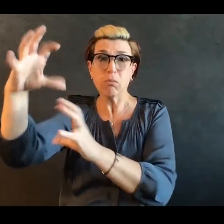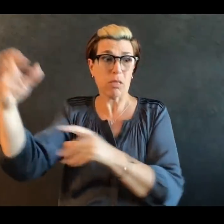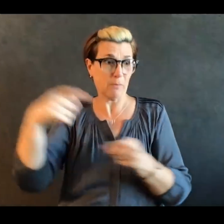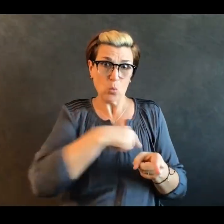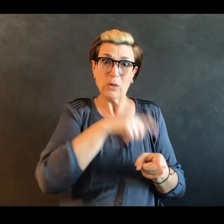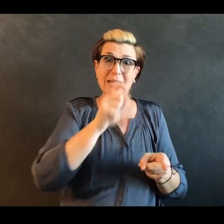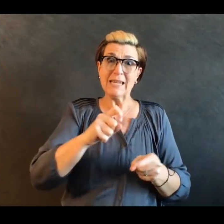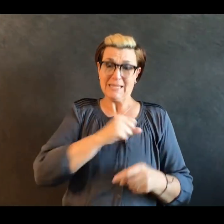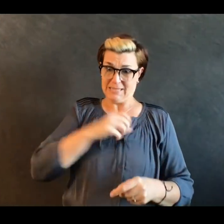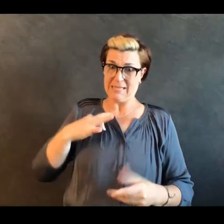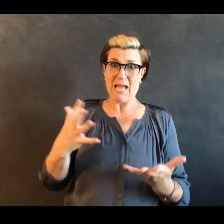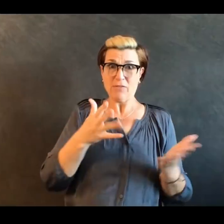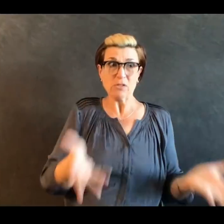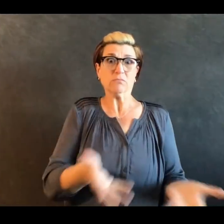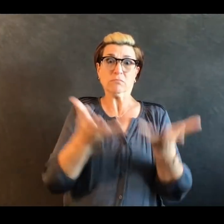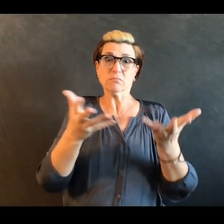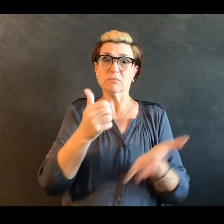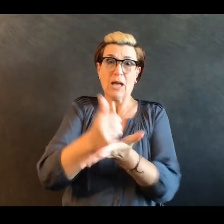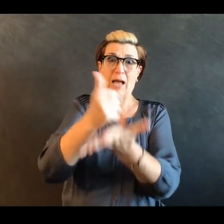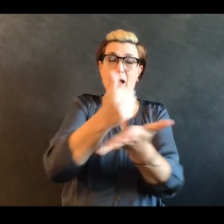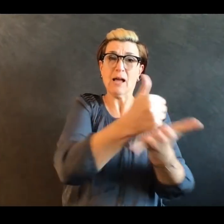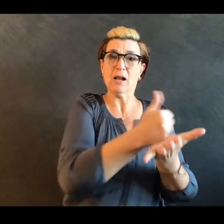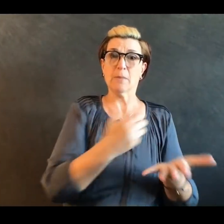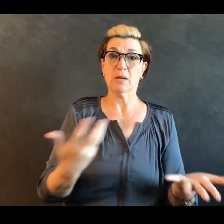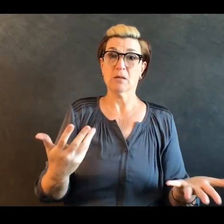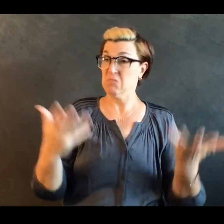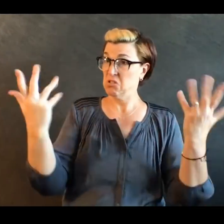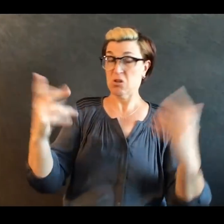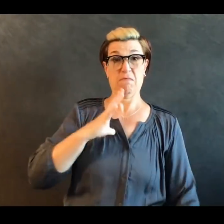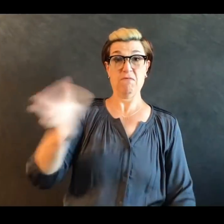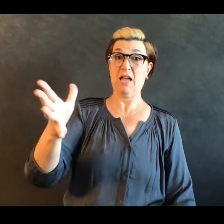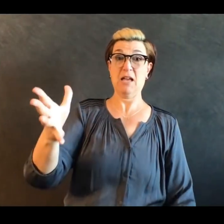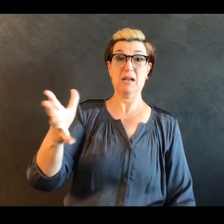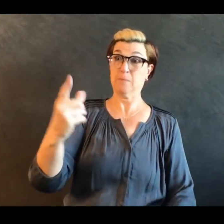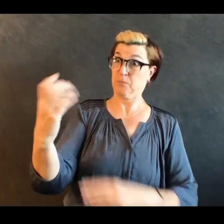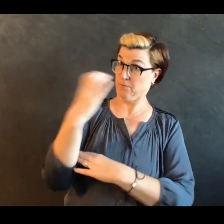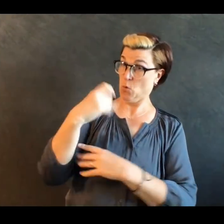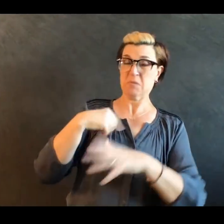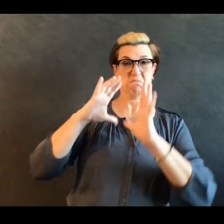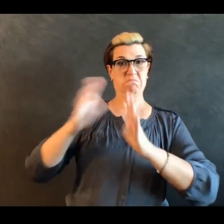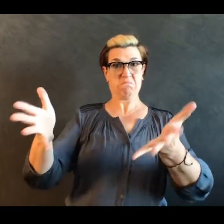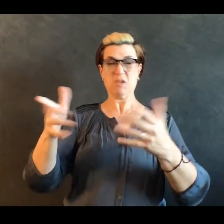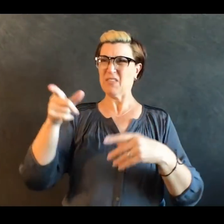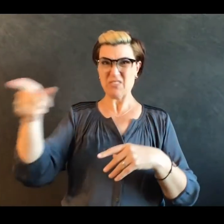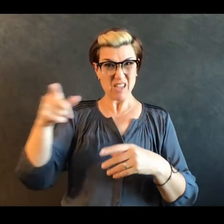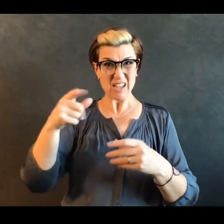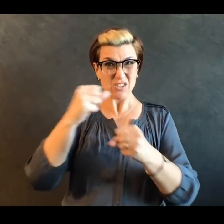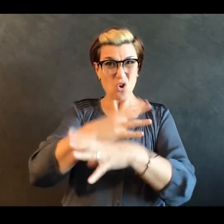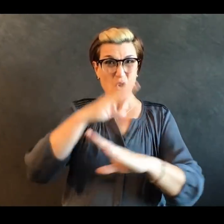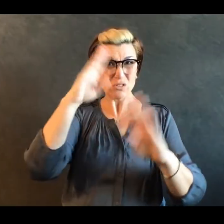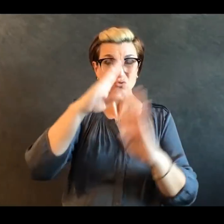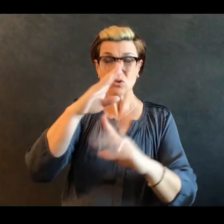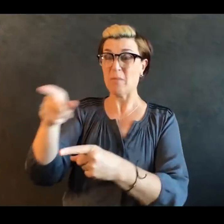it and we have to do whatever we have to do they've made it very very difficult to run I don't think any administration has